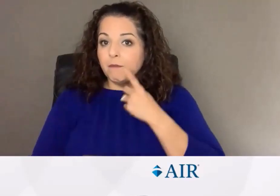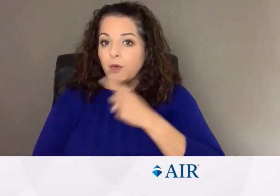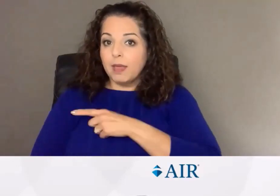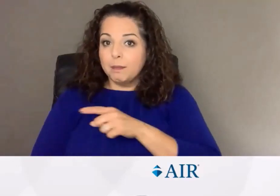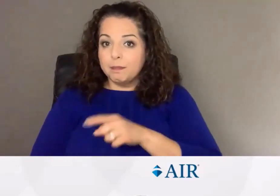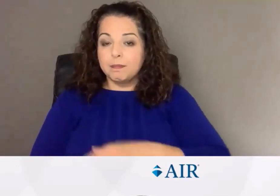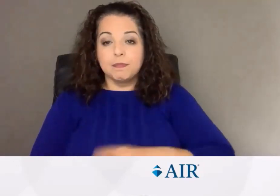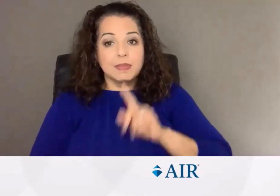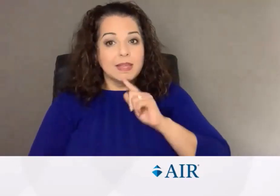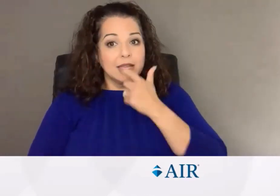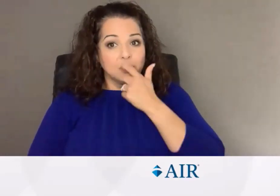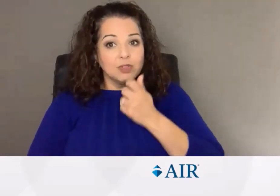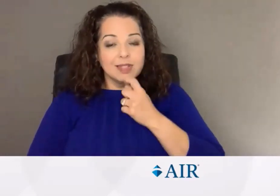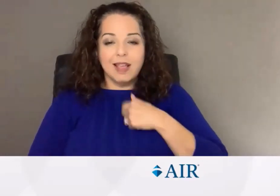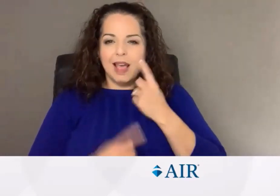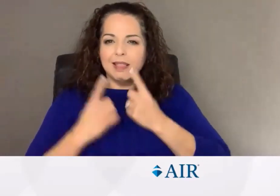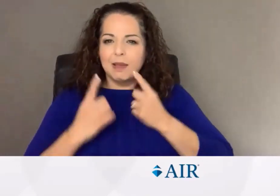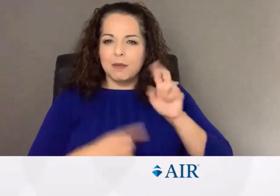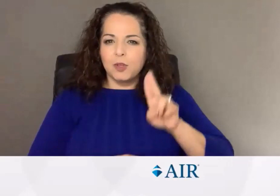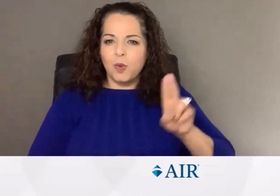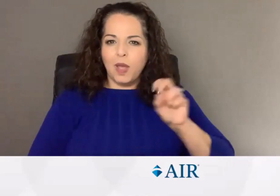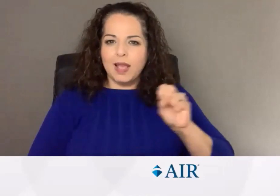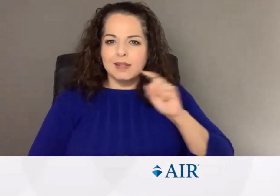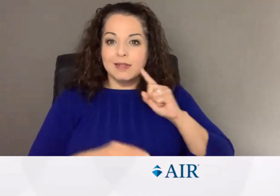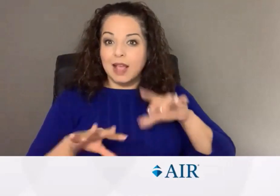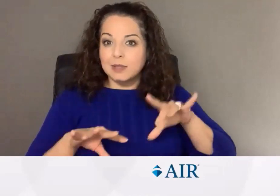Because I think in the US the term has been picked up more generally.